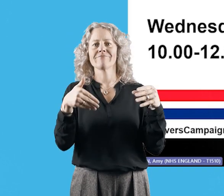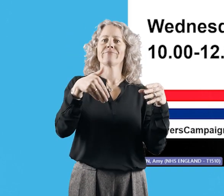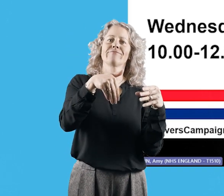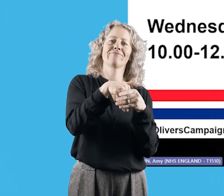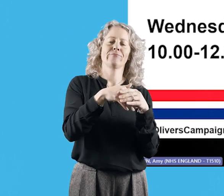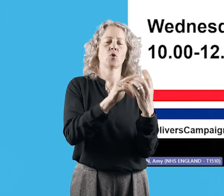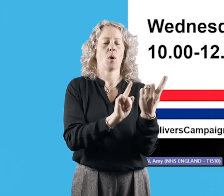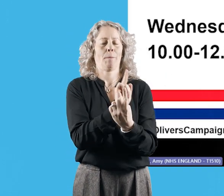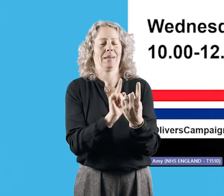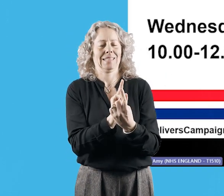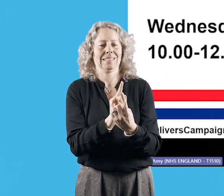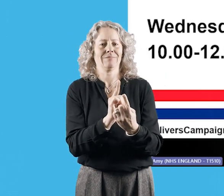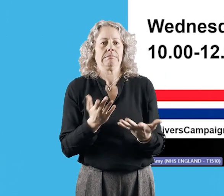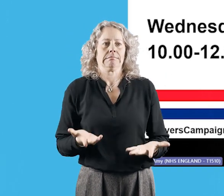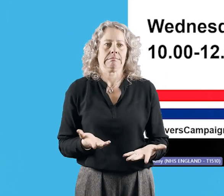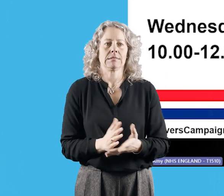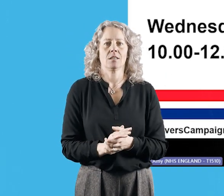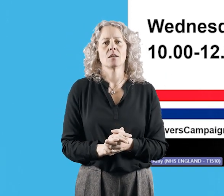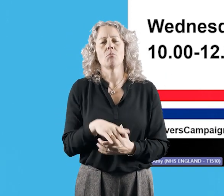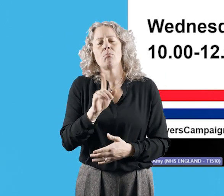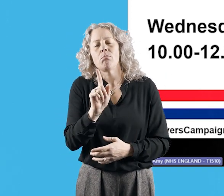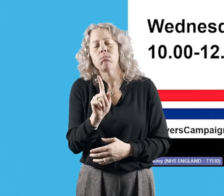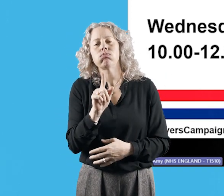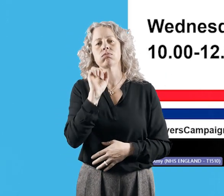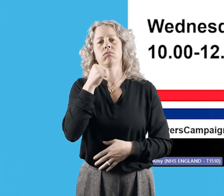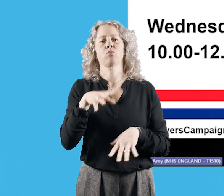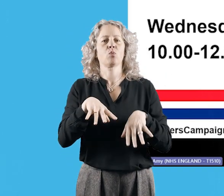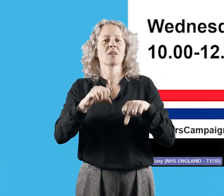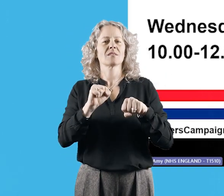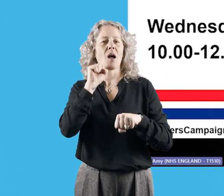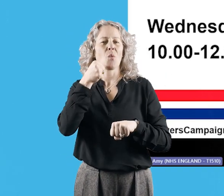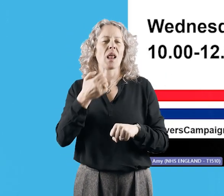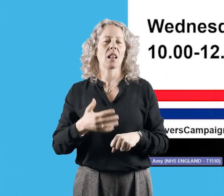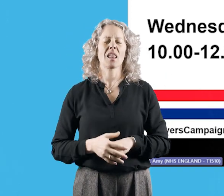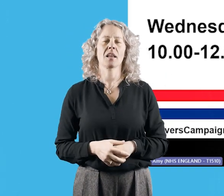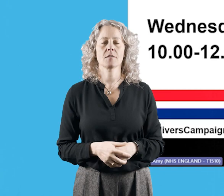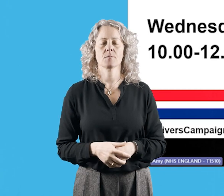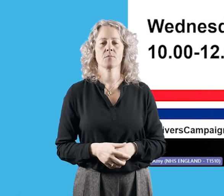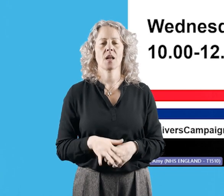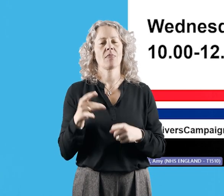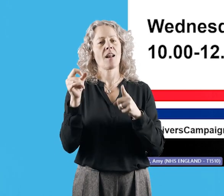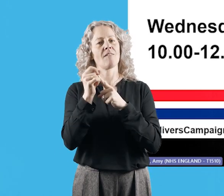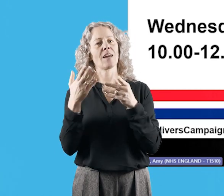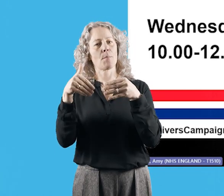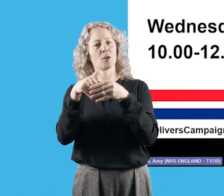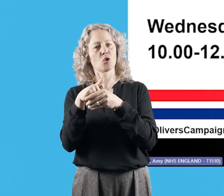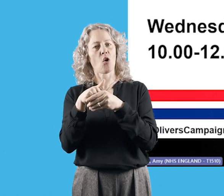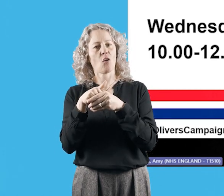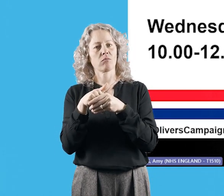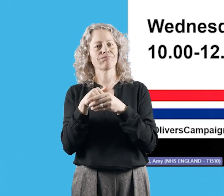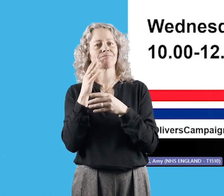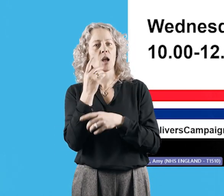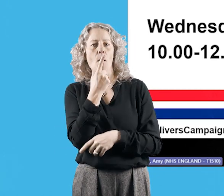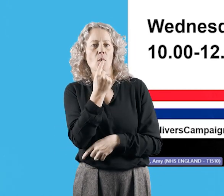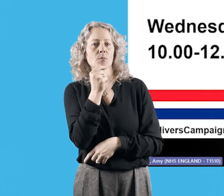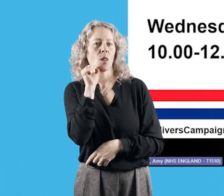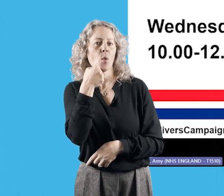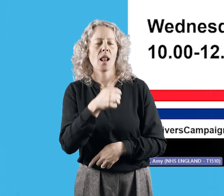moment. So I think what we'll do is we'll make a start and Philippa will join us as soon as she's able. Sorry about